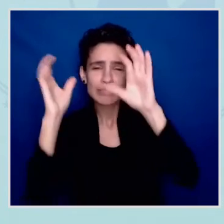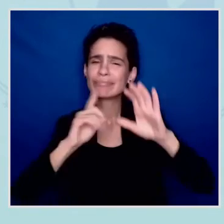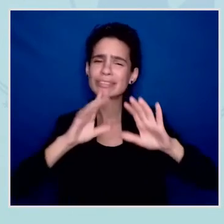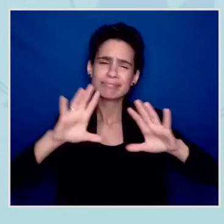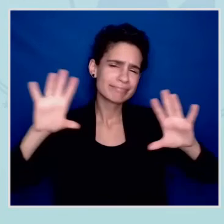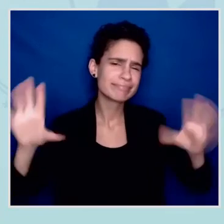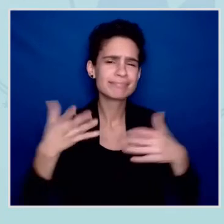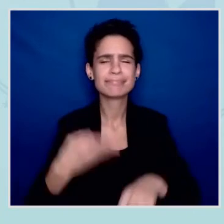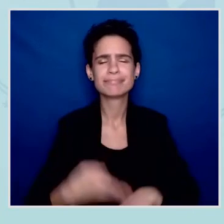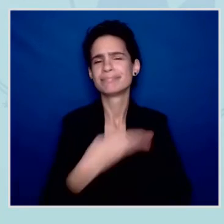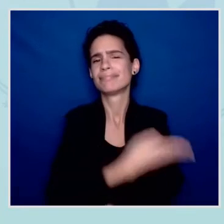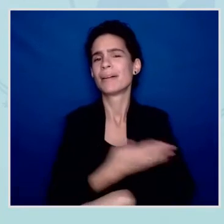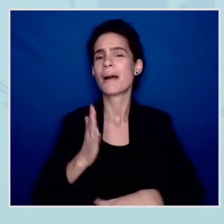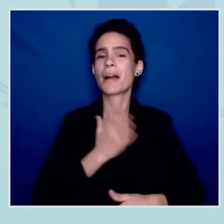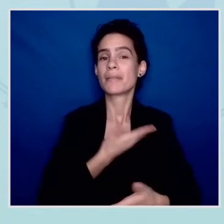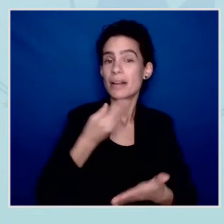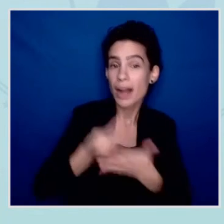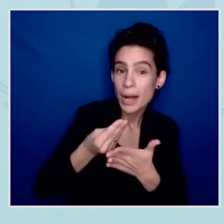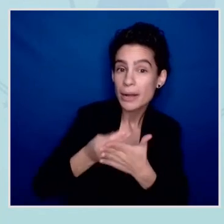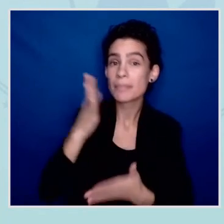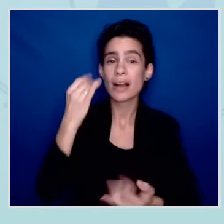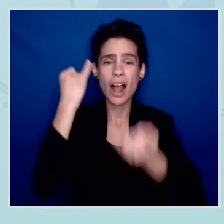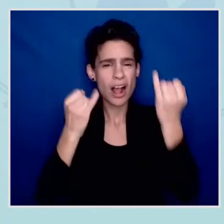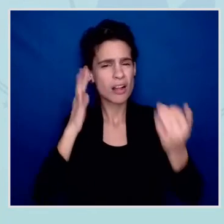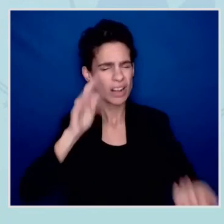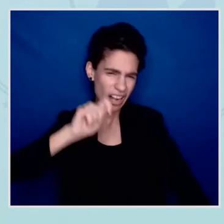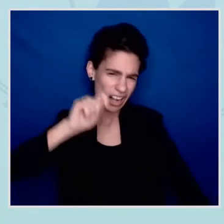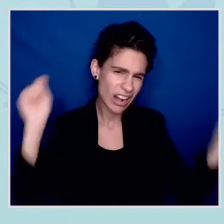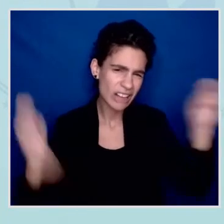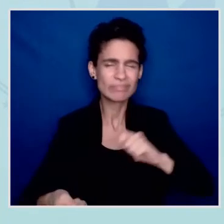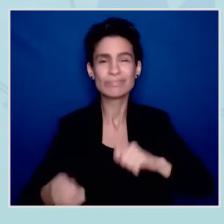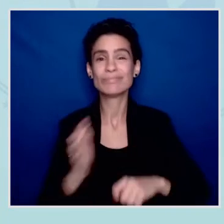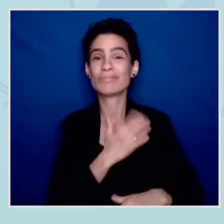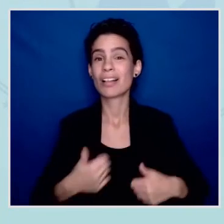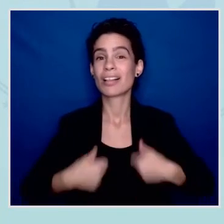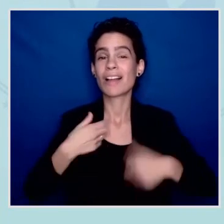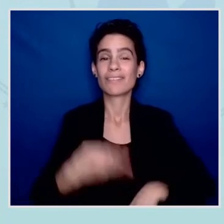ELECT THAT ALL OF OUR SMALL BUSINESSES ARE CRITICAL TO OUR COLLECTIVE SUCCESS AS A NATION.